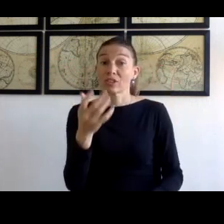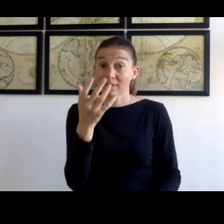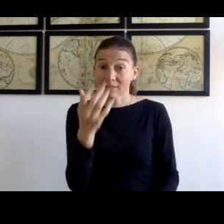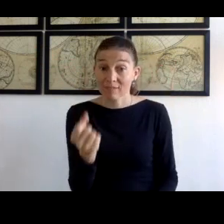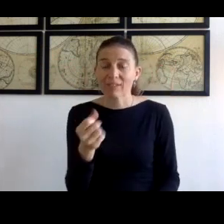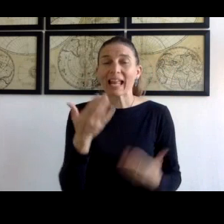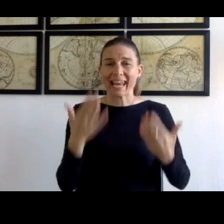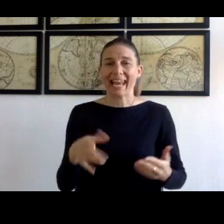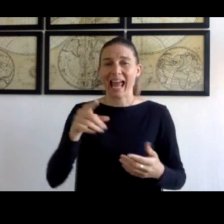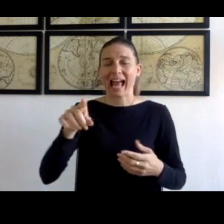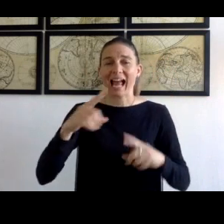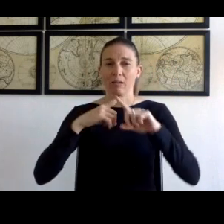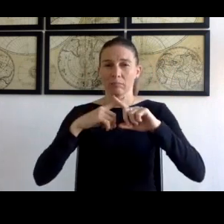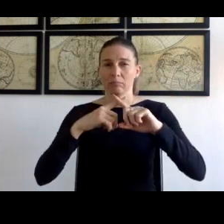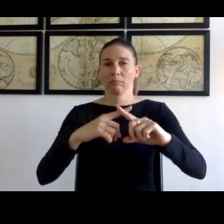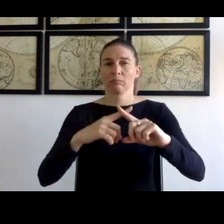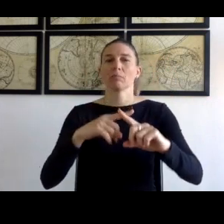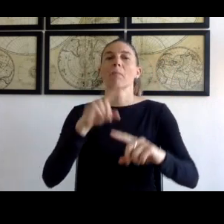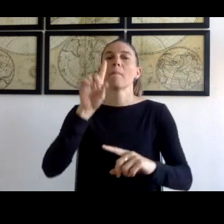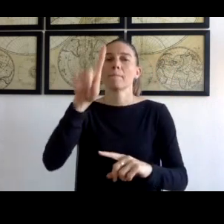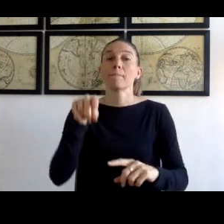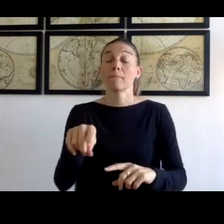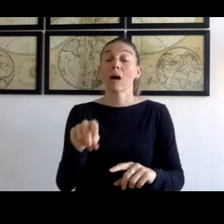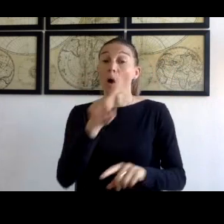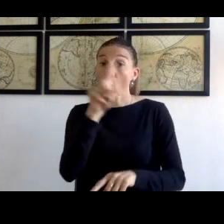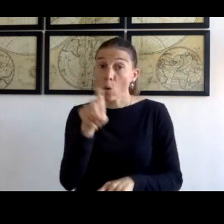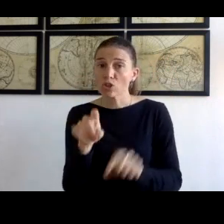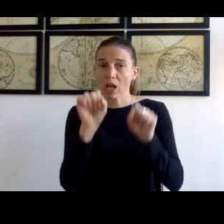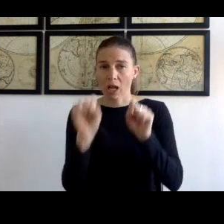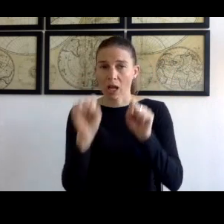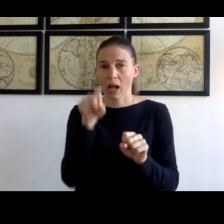But we'll take questions via the question box on the right.